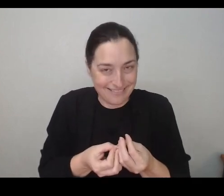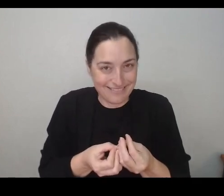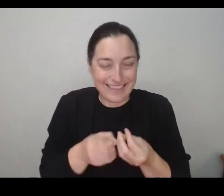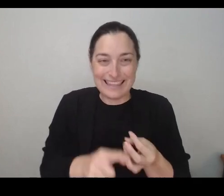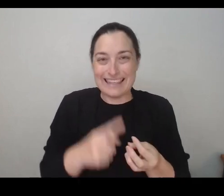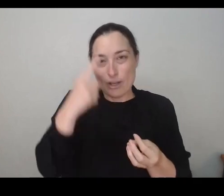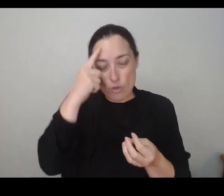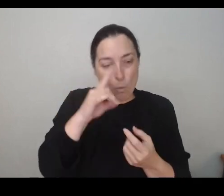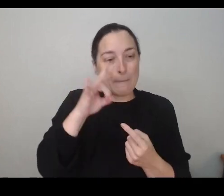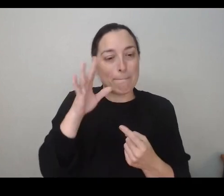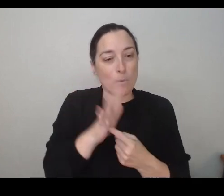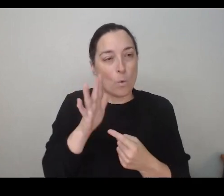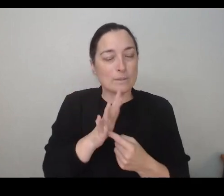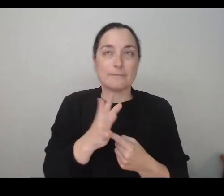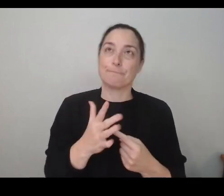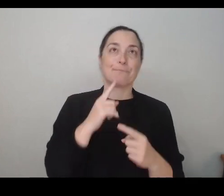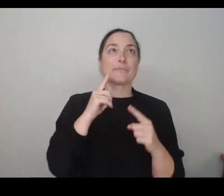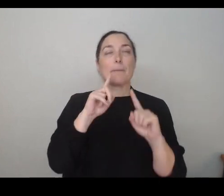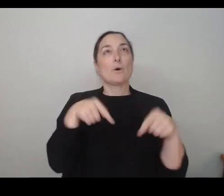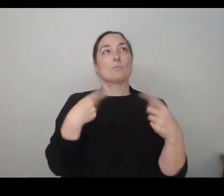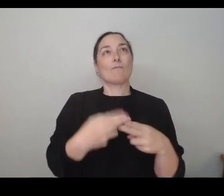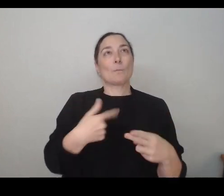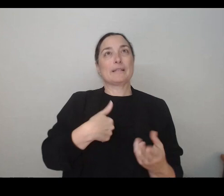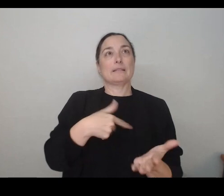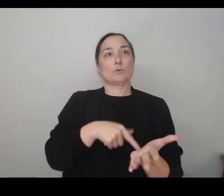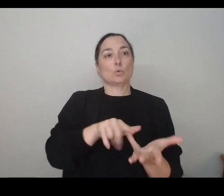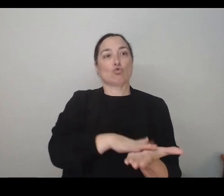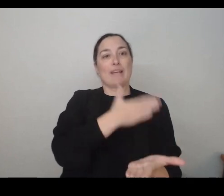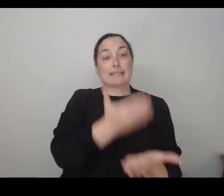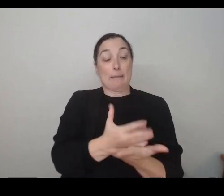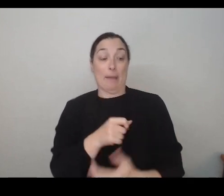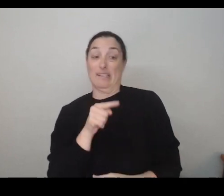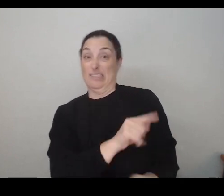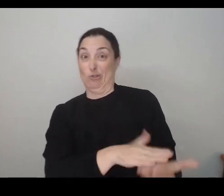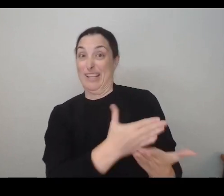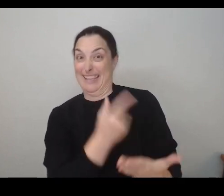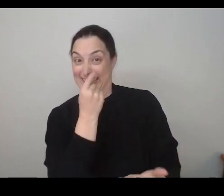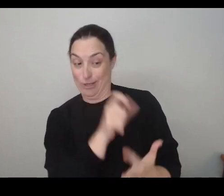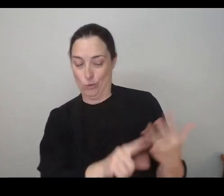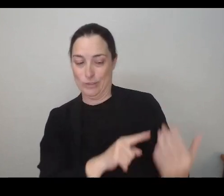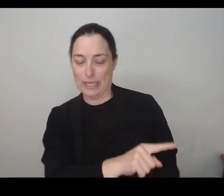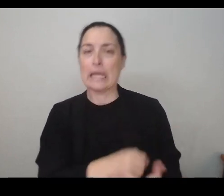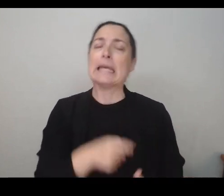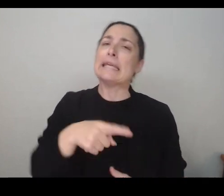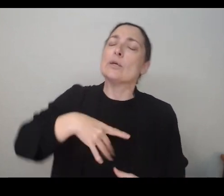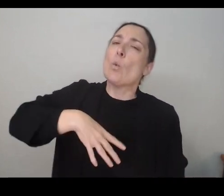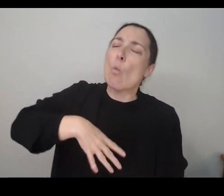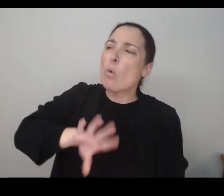It's impossible for me to translate it, but you could do it perhaps. He wanted to have his, when he was in Brittany,